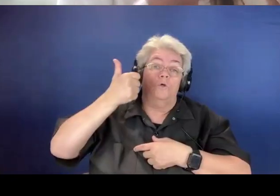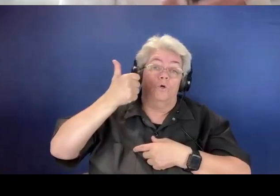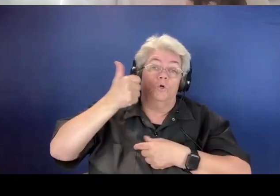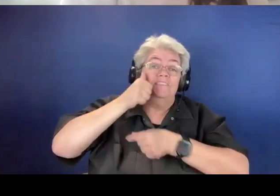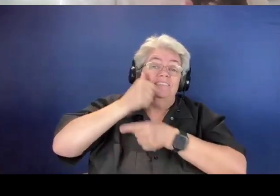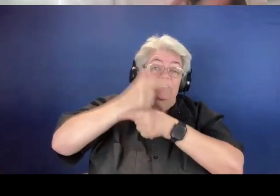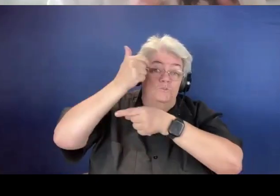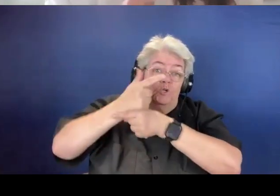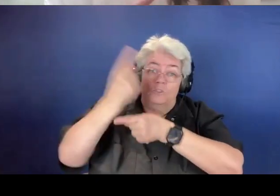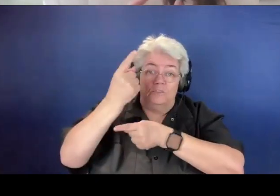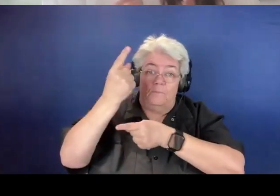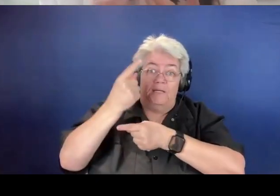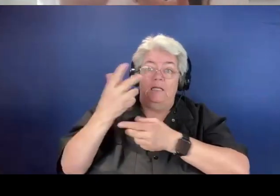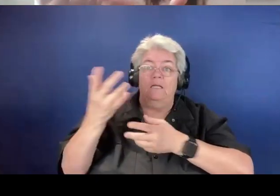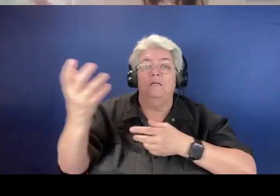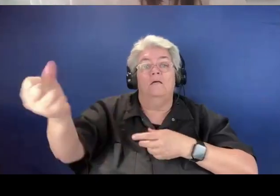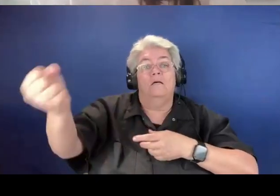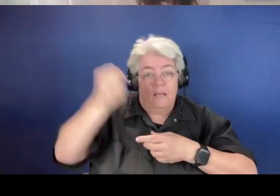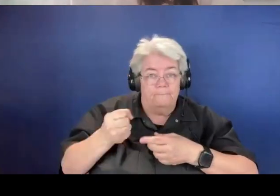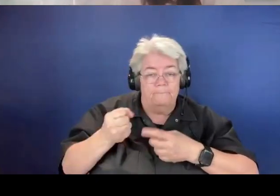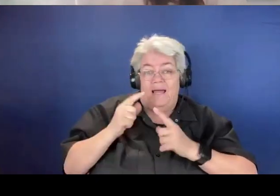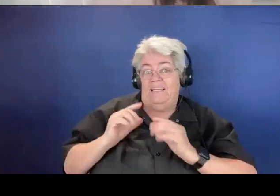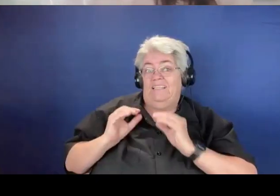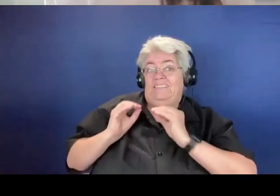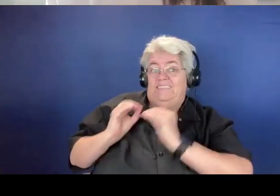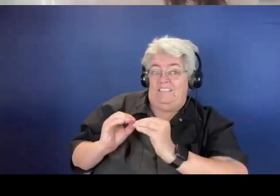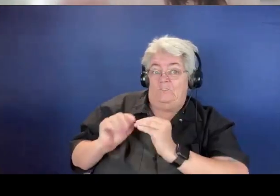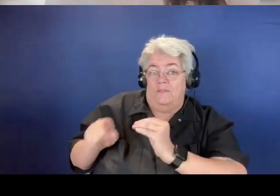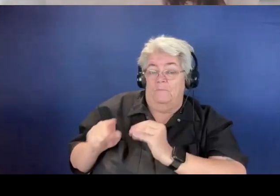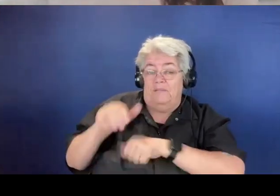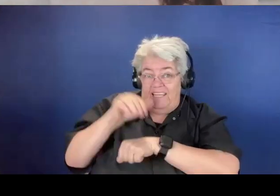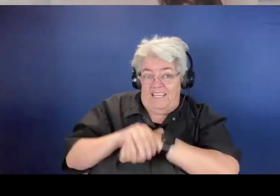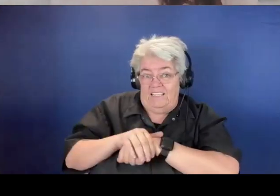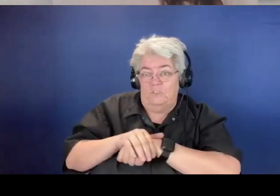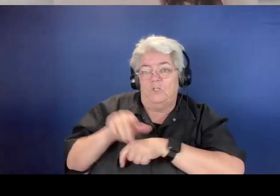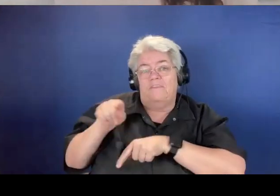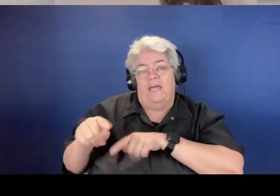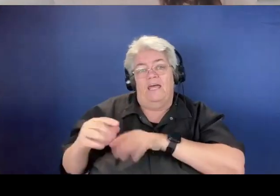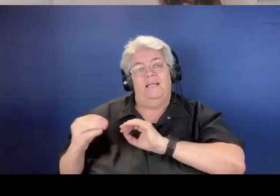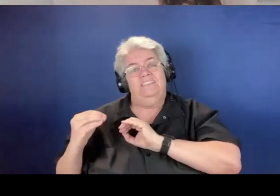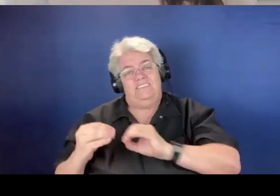coaching that person in English so that they can do the exact same thing in their primary language.